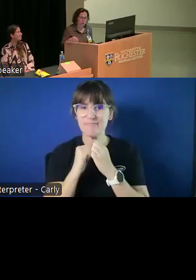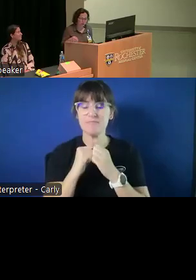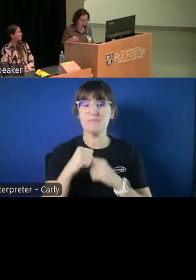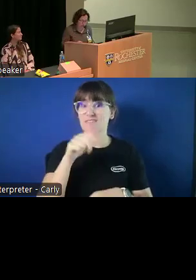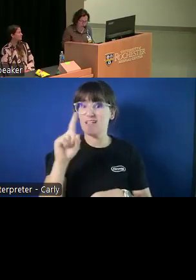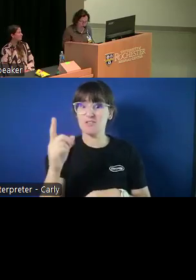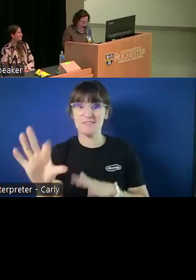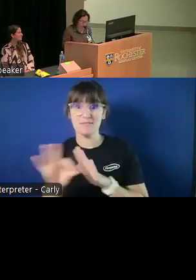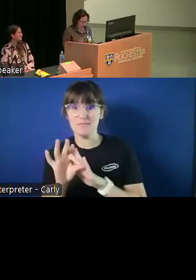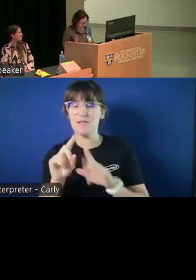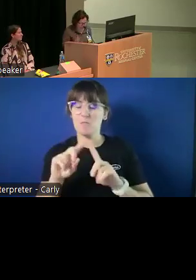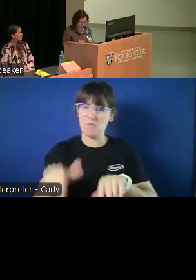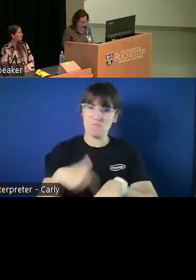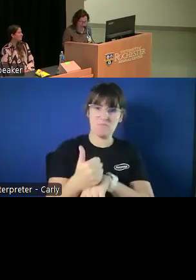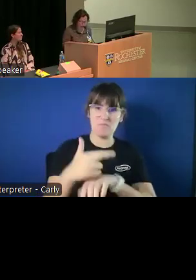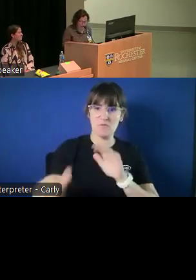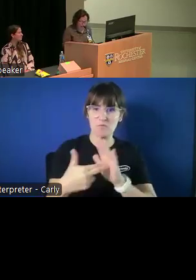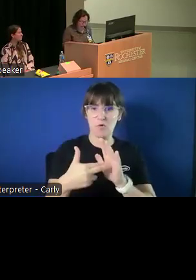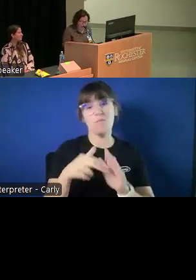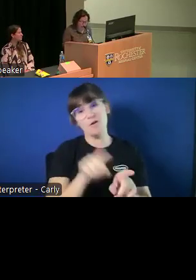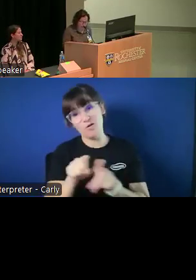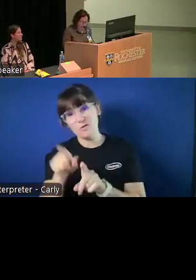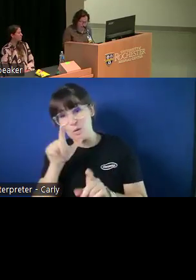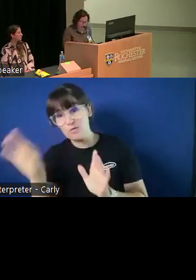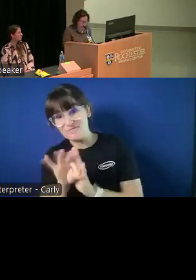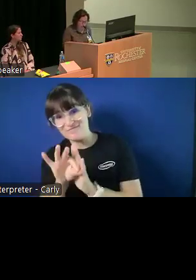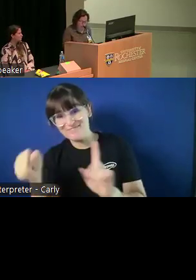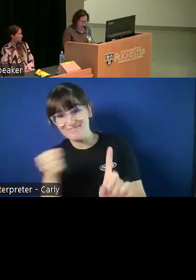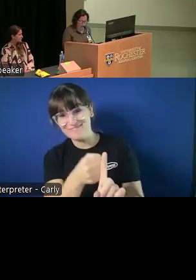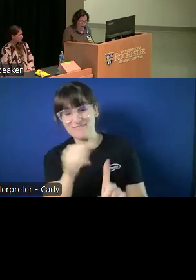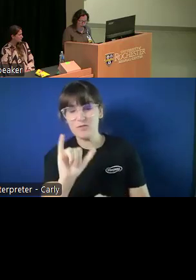the creation of the role but also his selection prior to joining us he served for four and a half